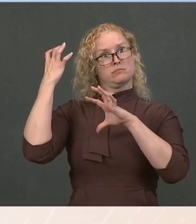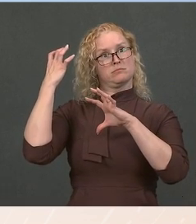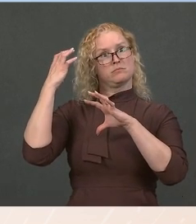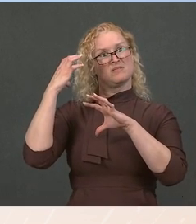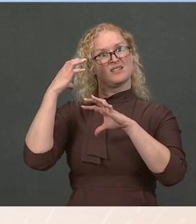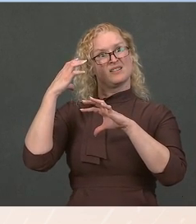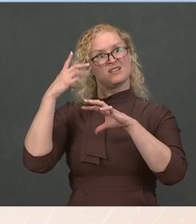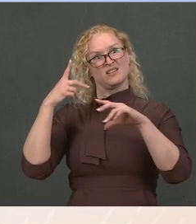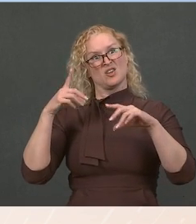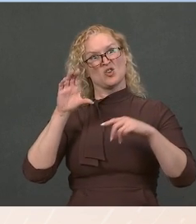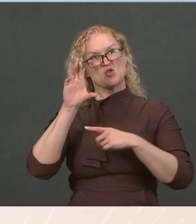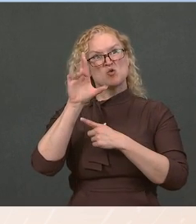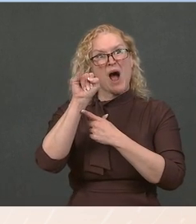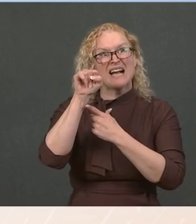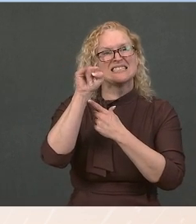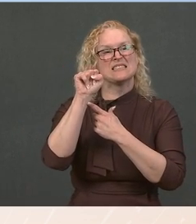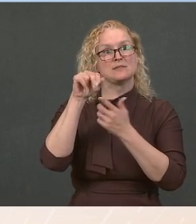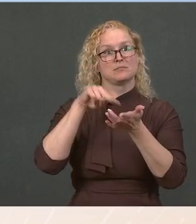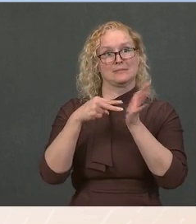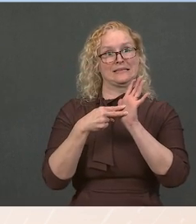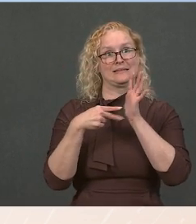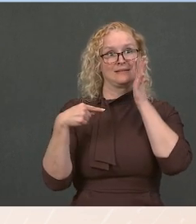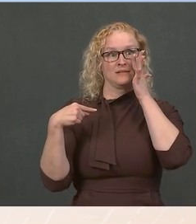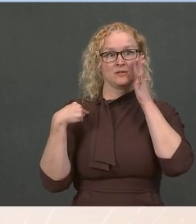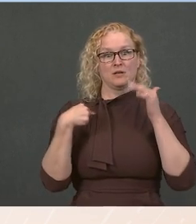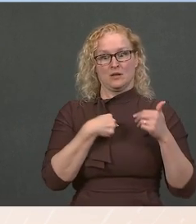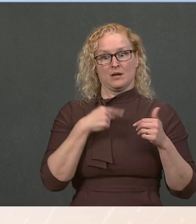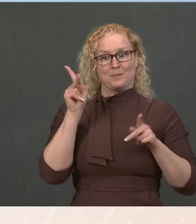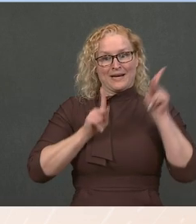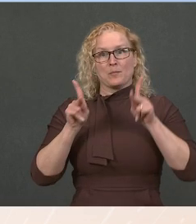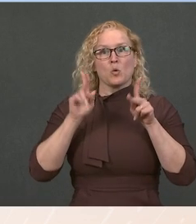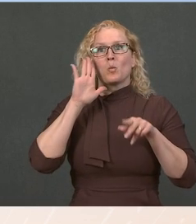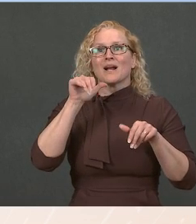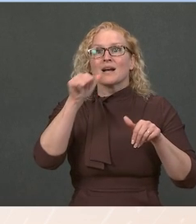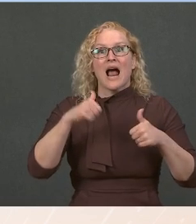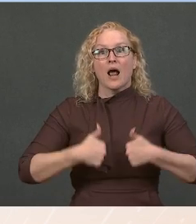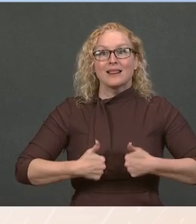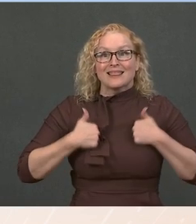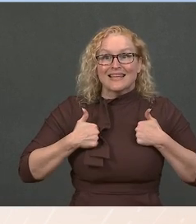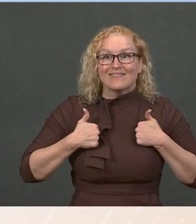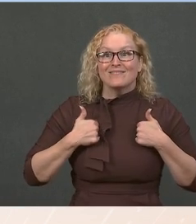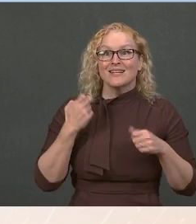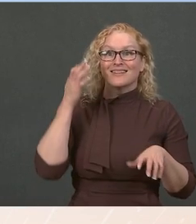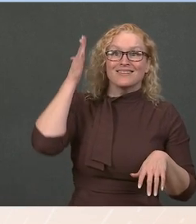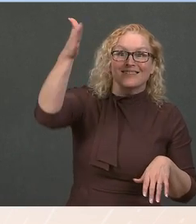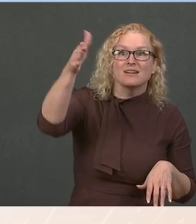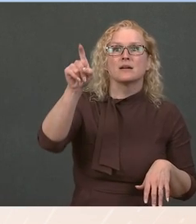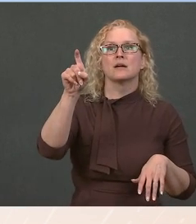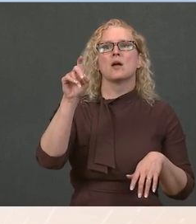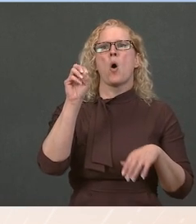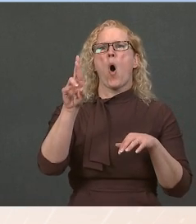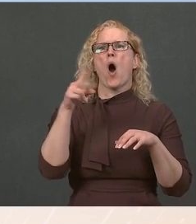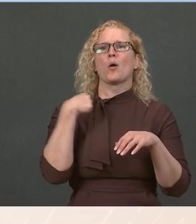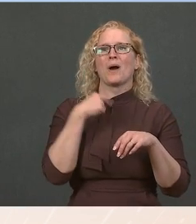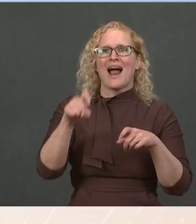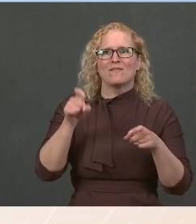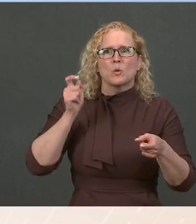about your -- how you attack the problem? Ms. Jean-Pierre: Yeah, I -- look, I -- all I can speak to you right now is how to attack the problem, which is what I laid out,